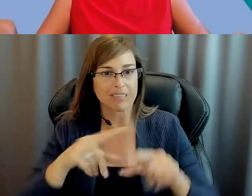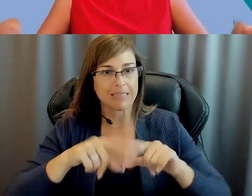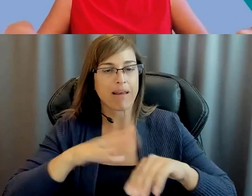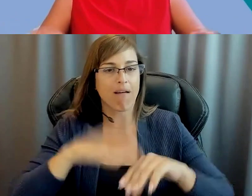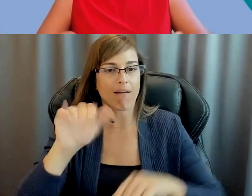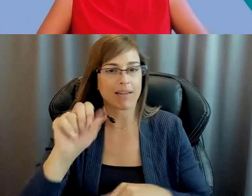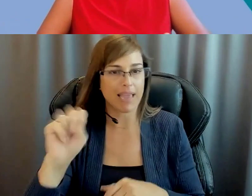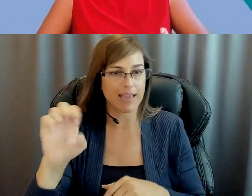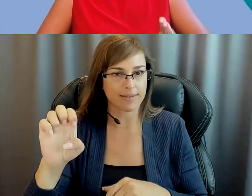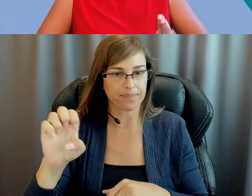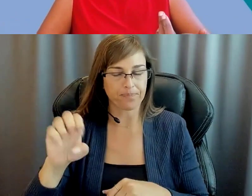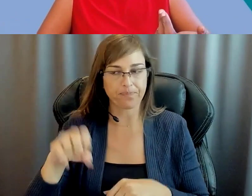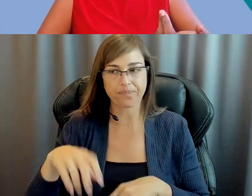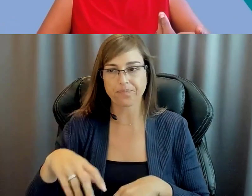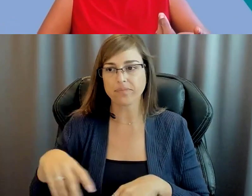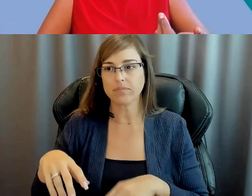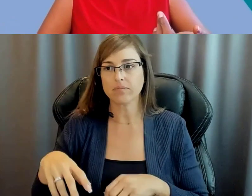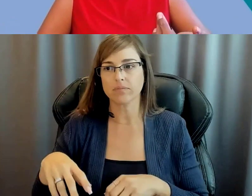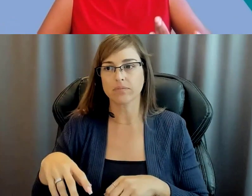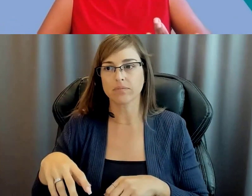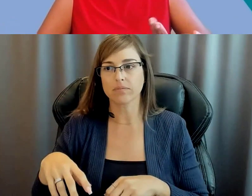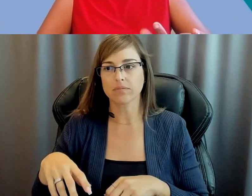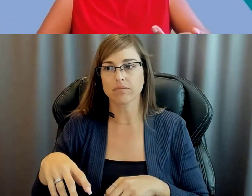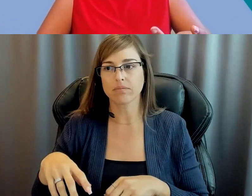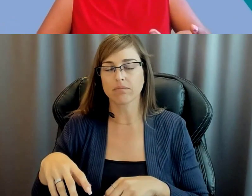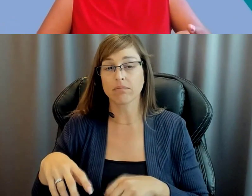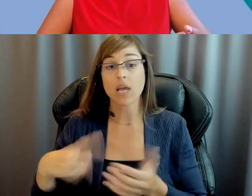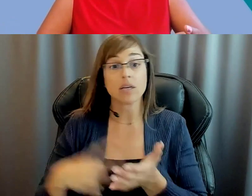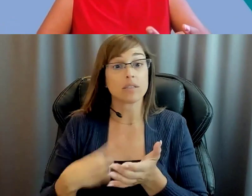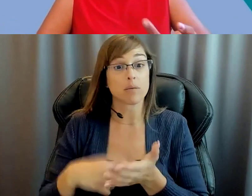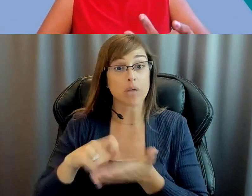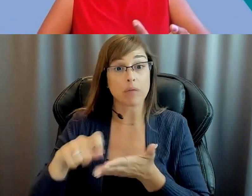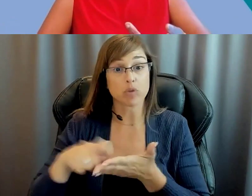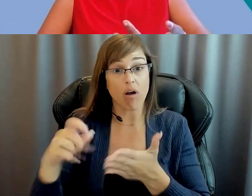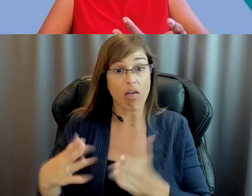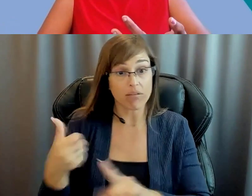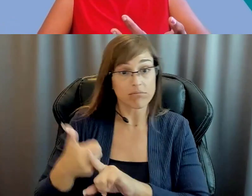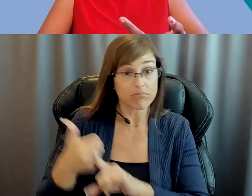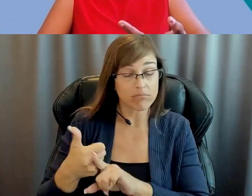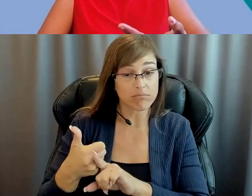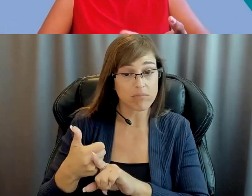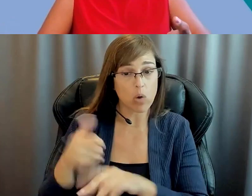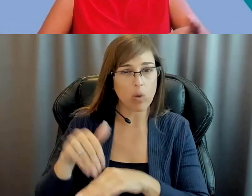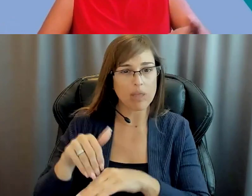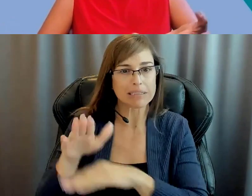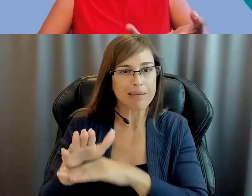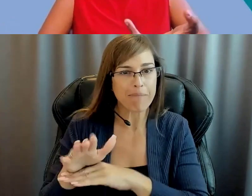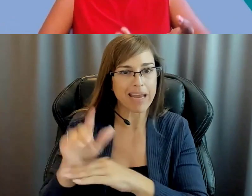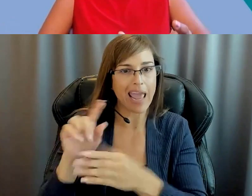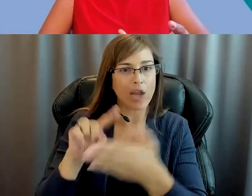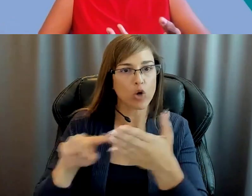Sometimes the authors themselves submit corrections, or some others retract voluntarily.